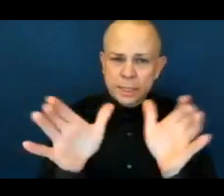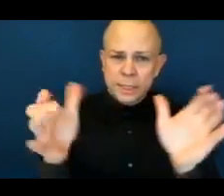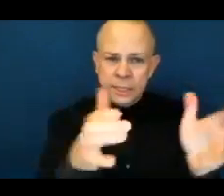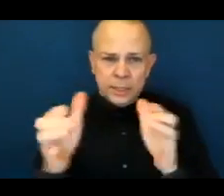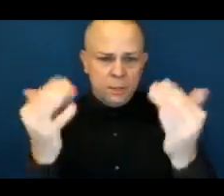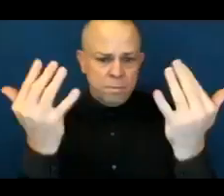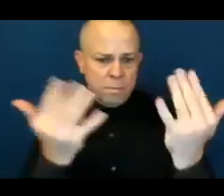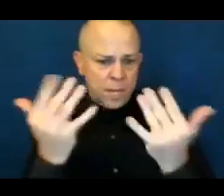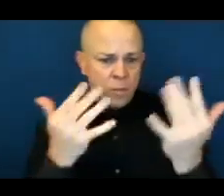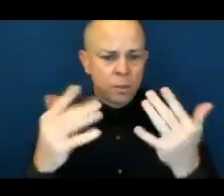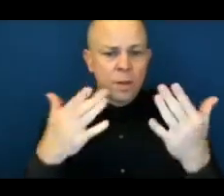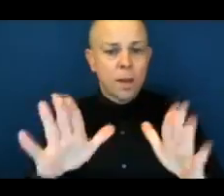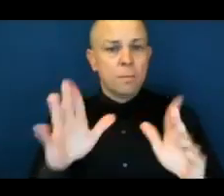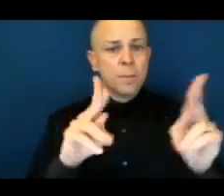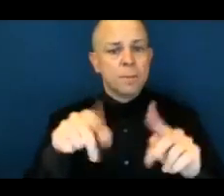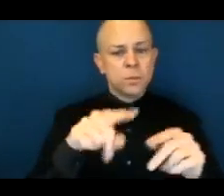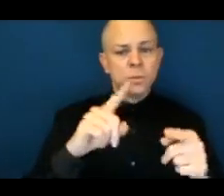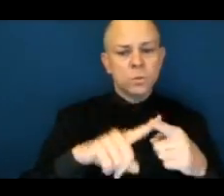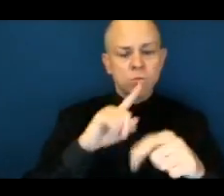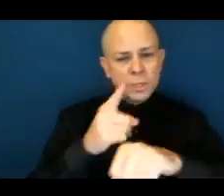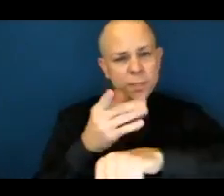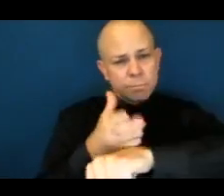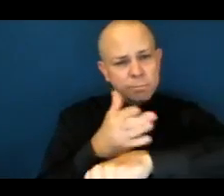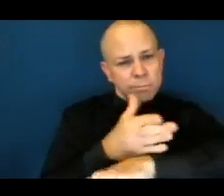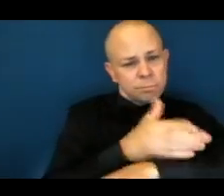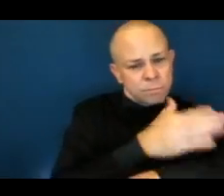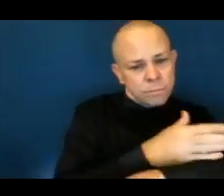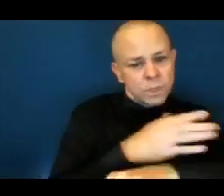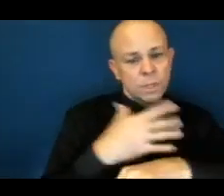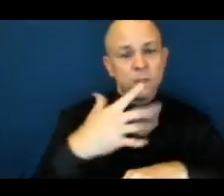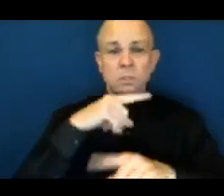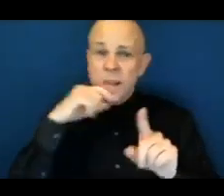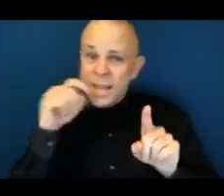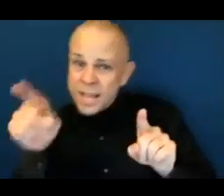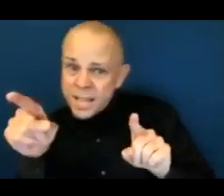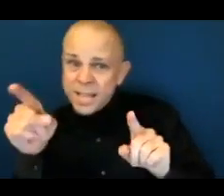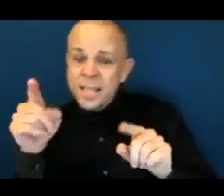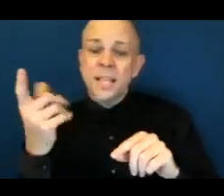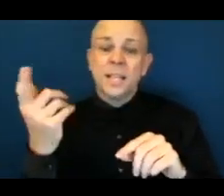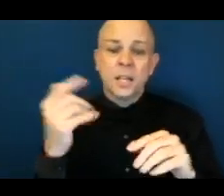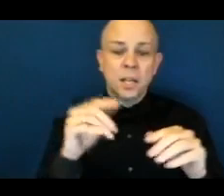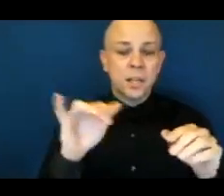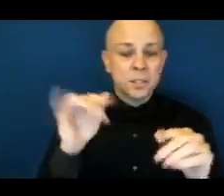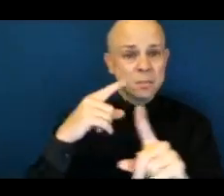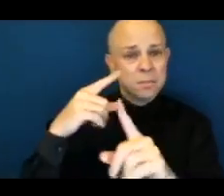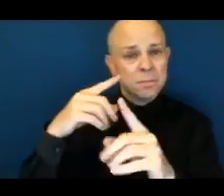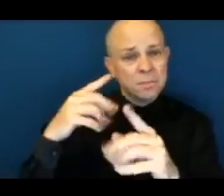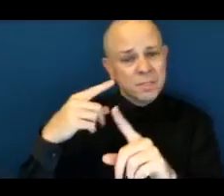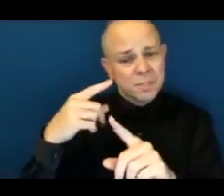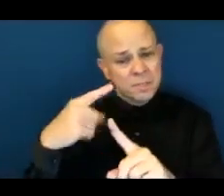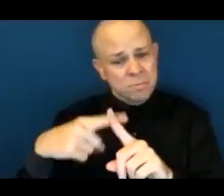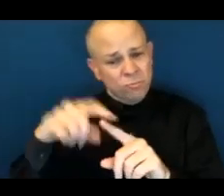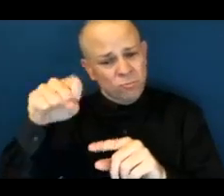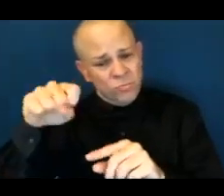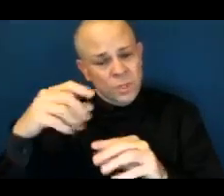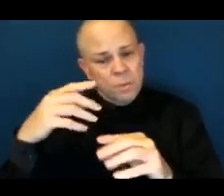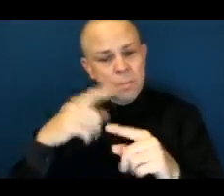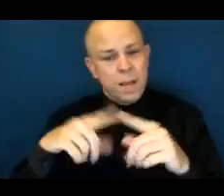drying that we're going to see next week i'd say is also a good thing because it allows us to do some work uh mitigate some hazards and identify